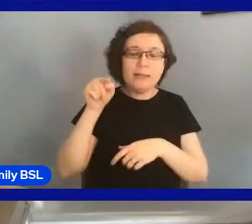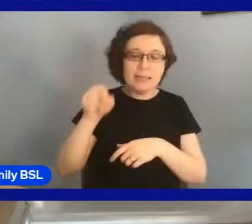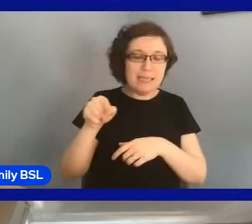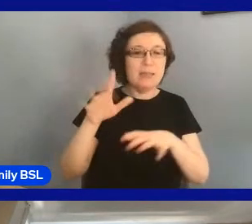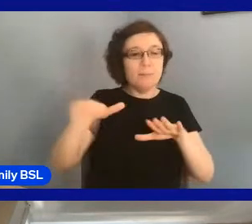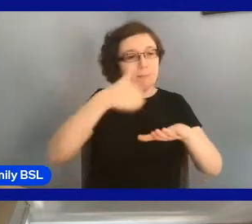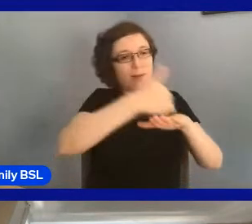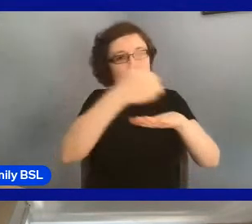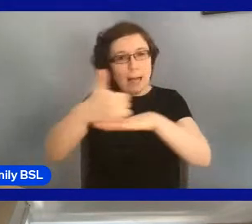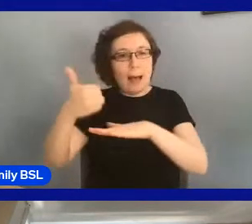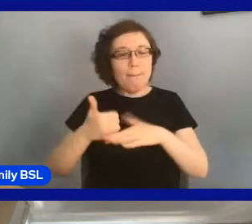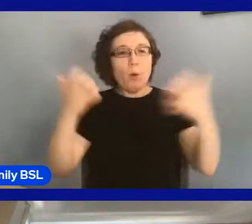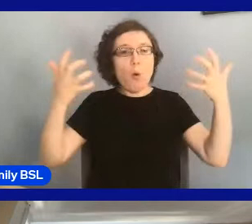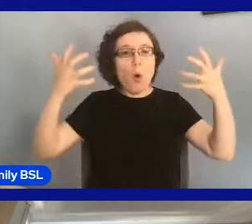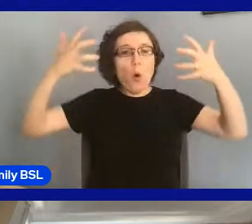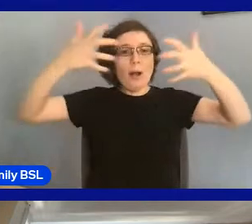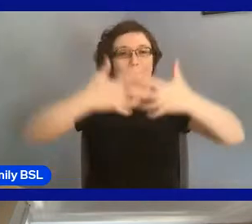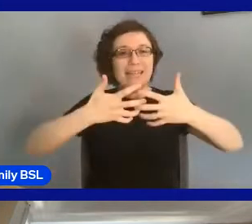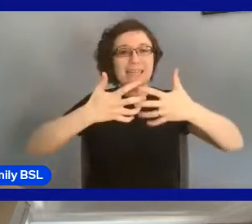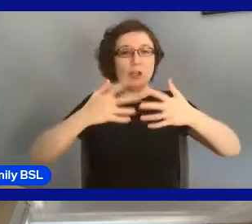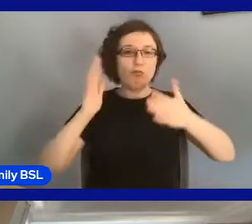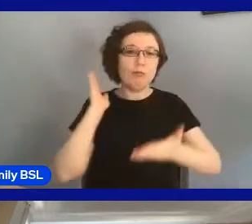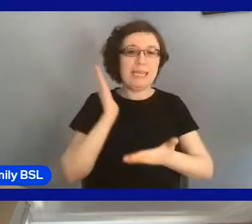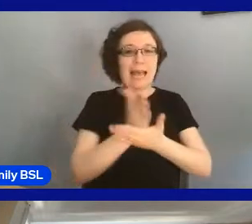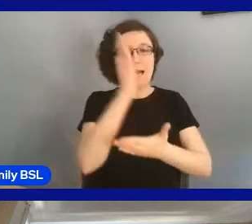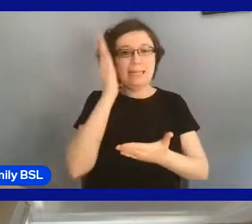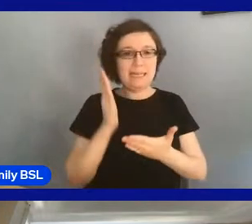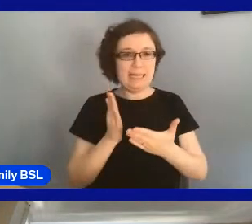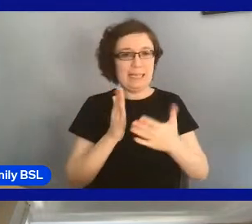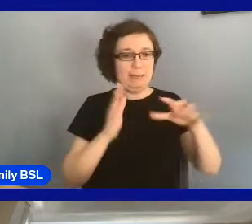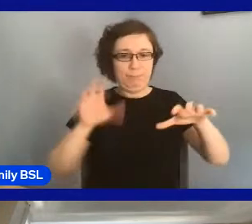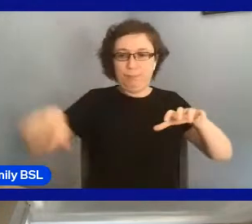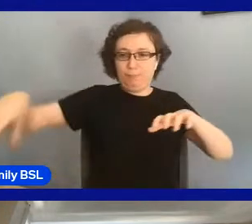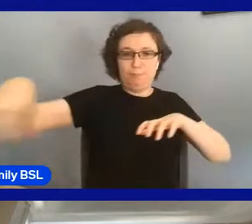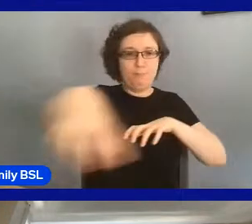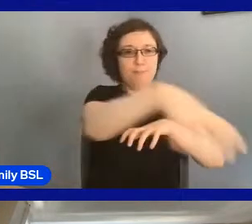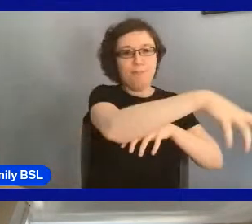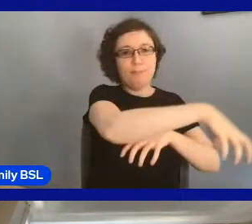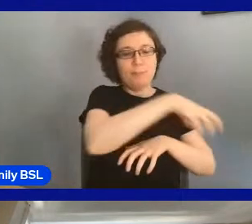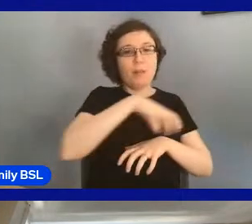artist in a kind of augmented reality around different locations and conversations carried on from there.